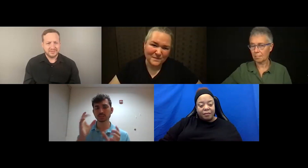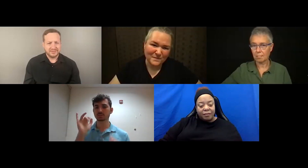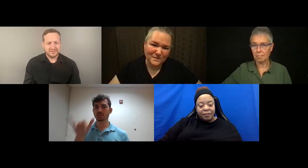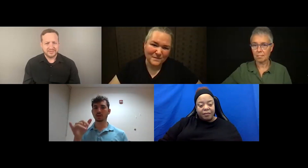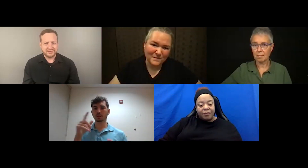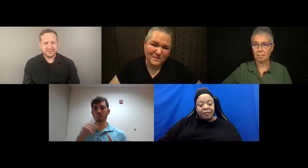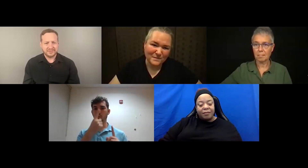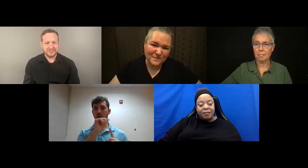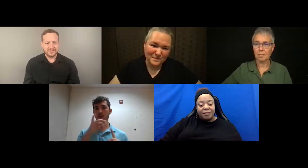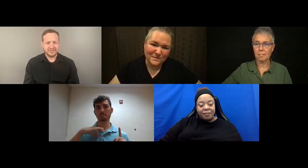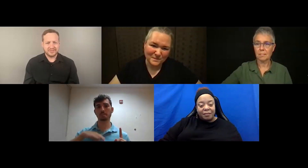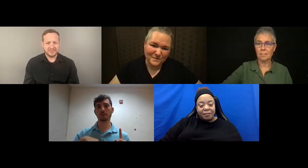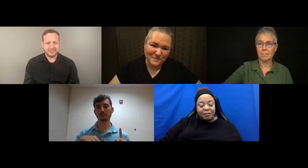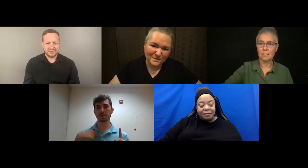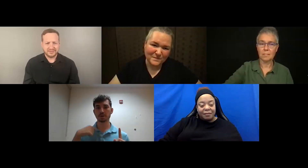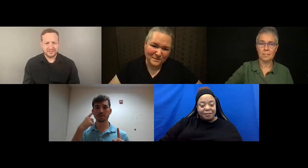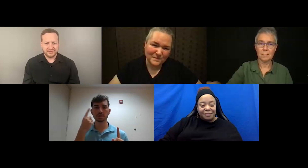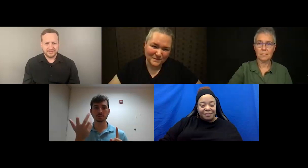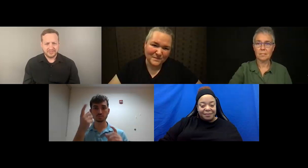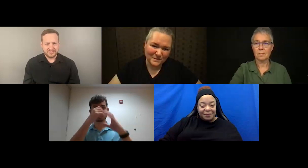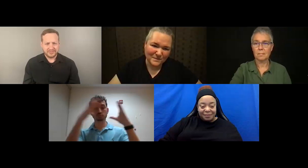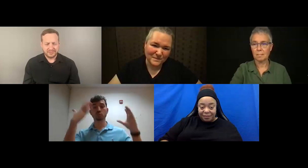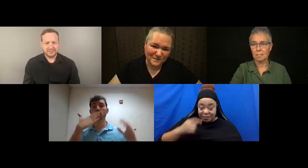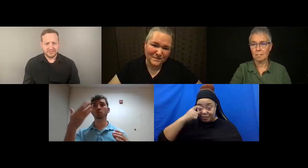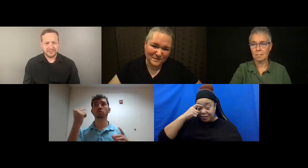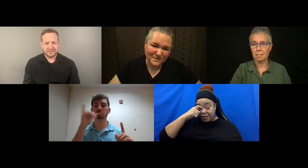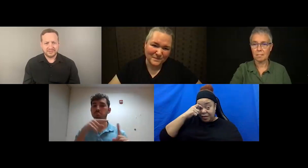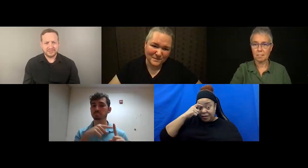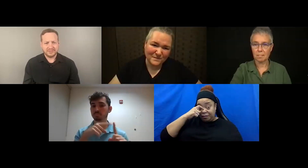I think that would be one of the benefit, being available on demand.